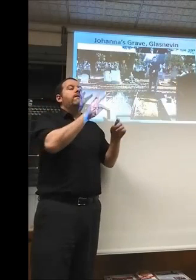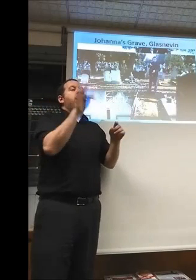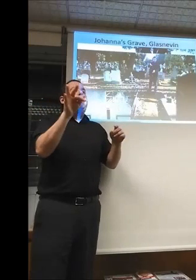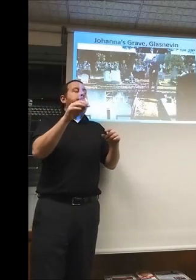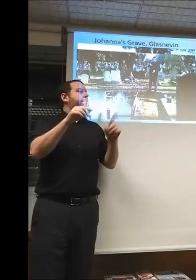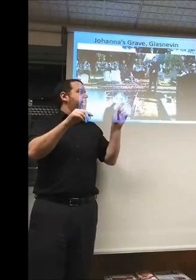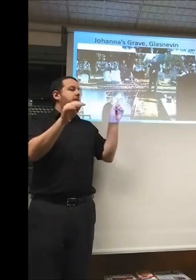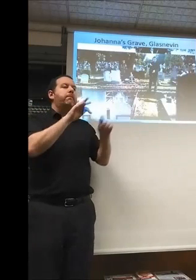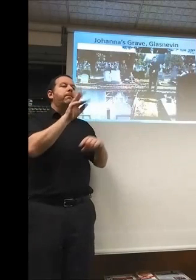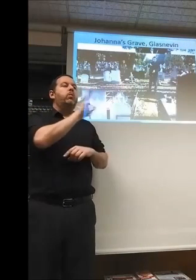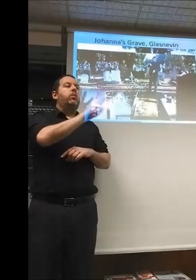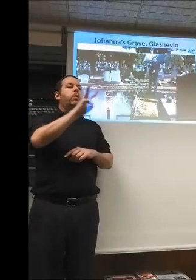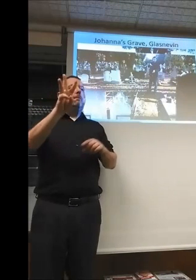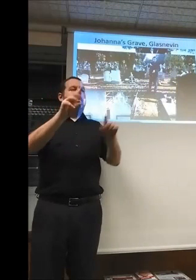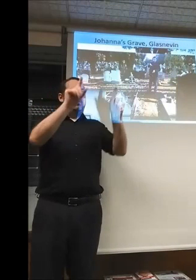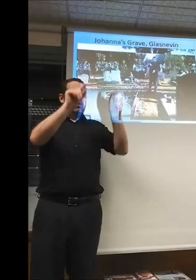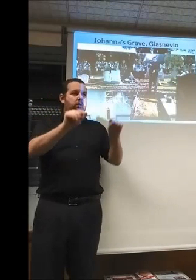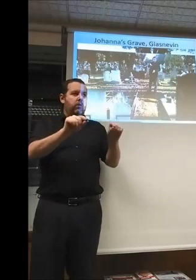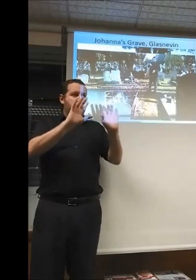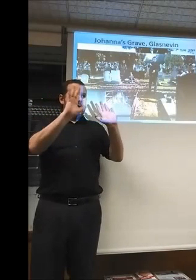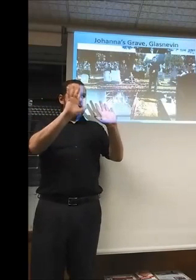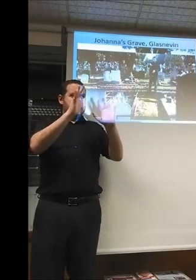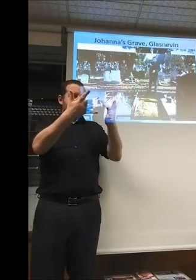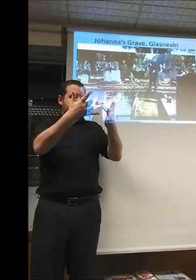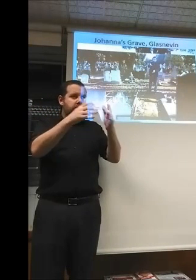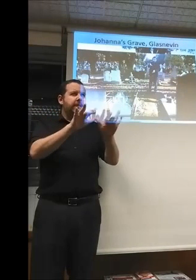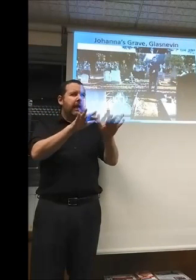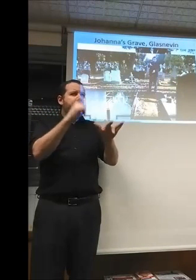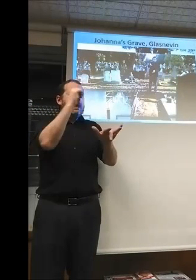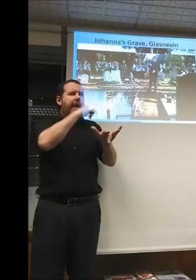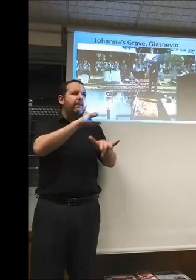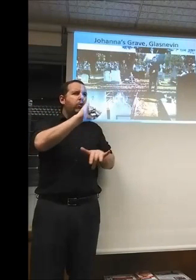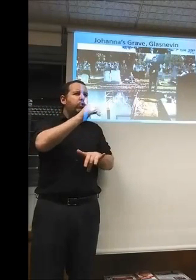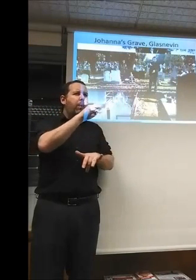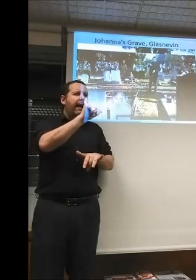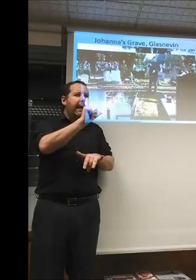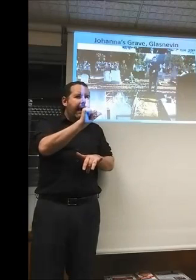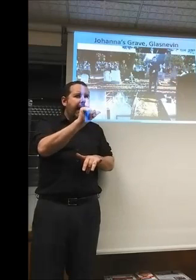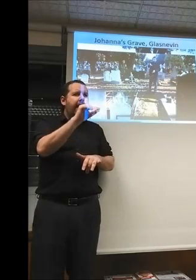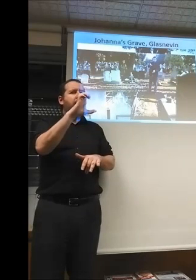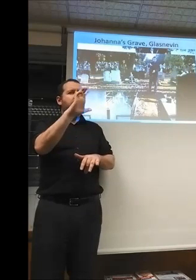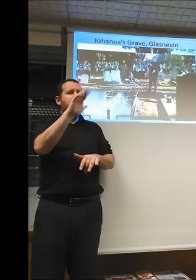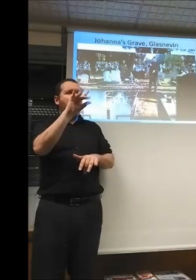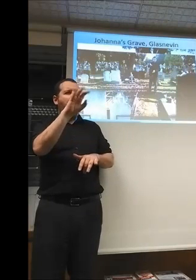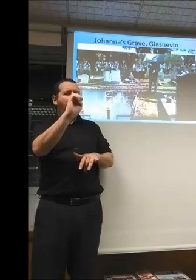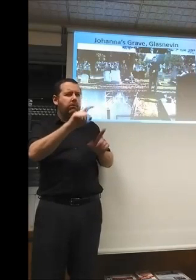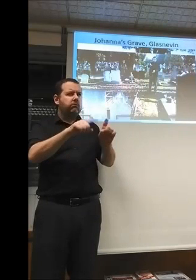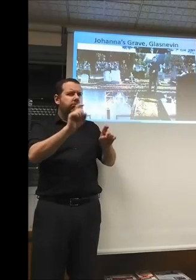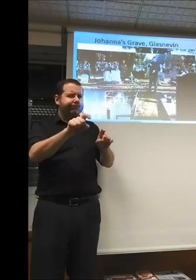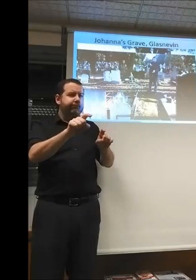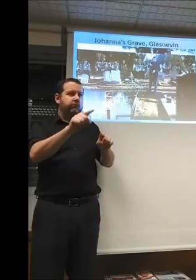You may be asking why he was posing like that but at that time a lot of criminals had tattoos